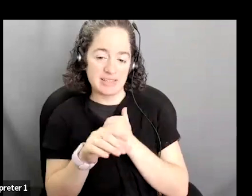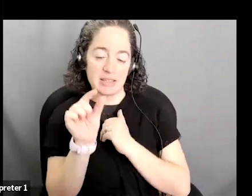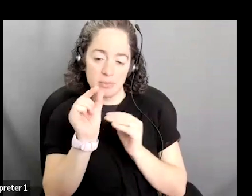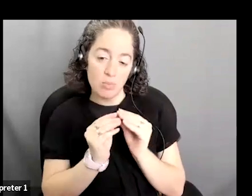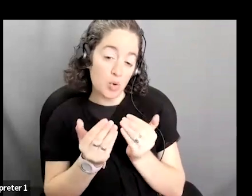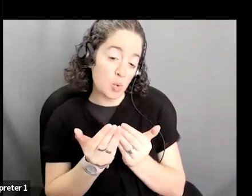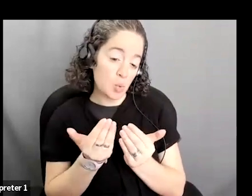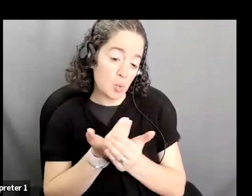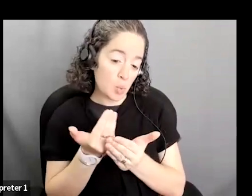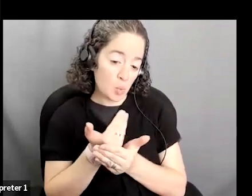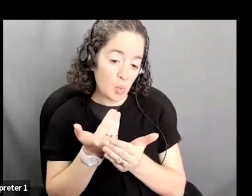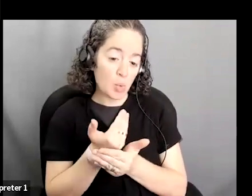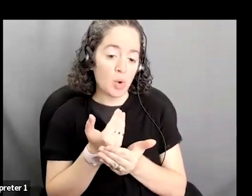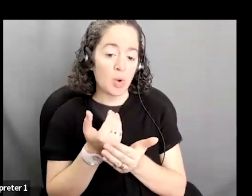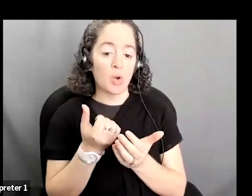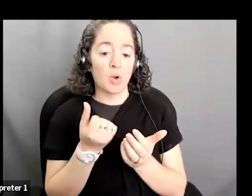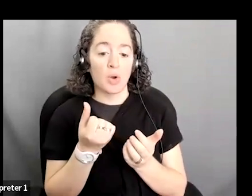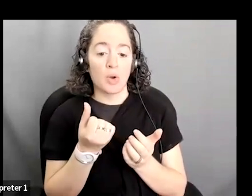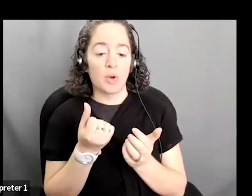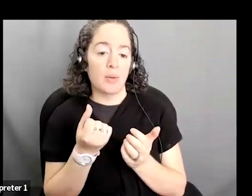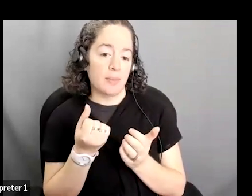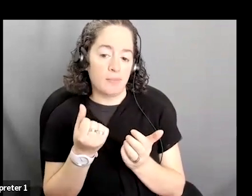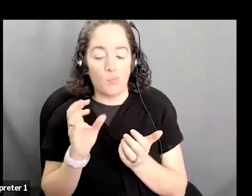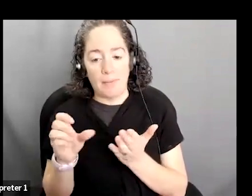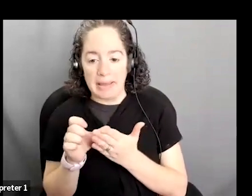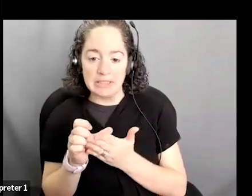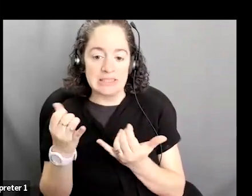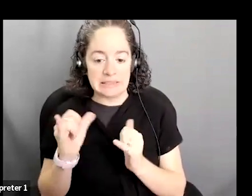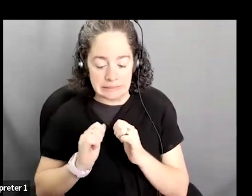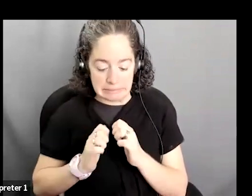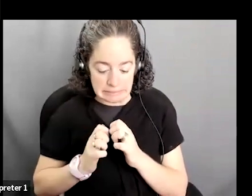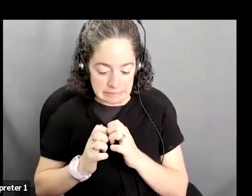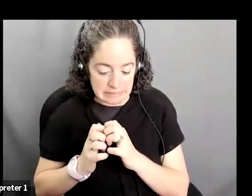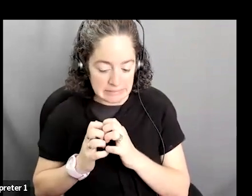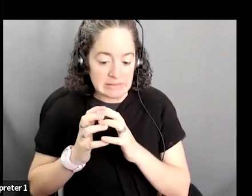Our website is kind of still in the works. People can email me.